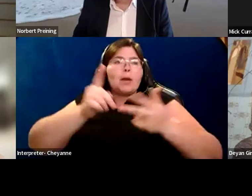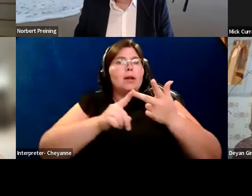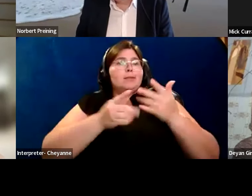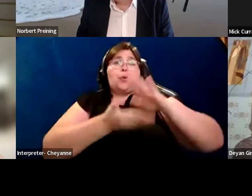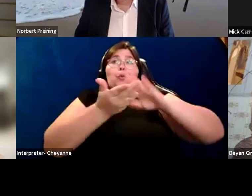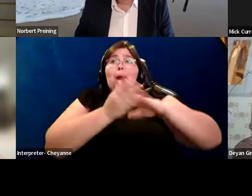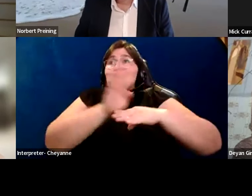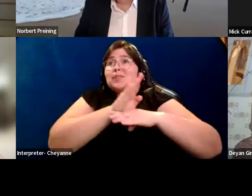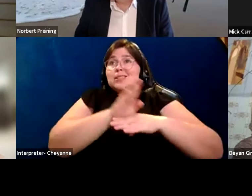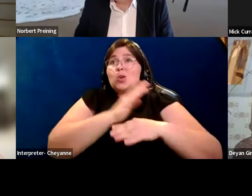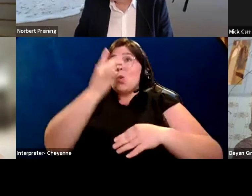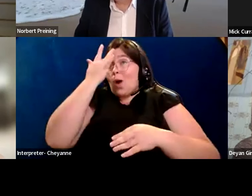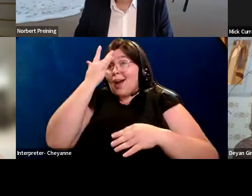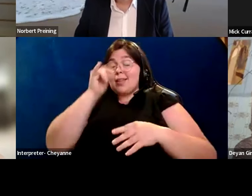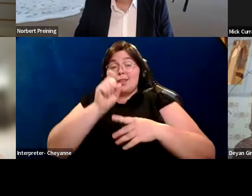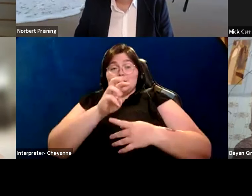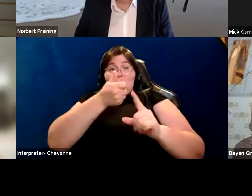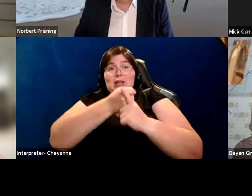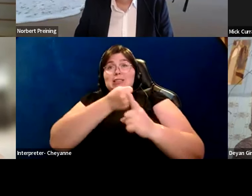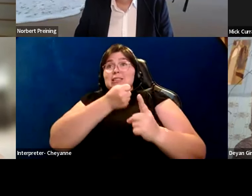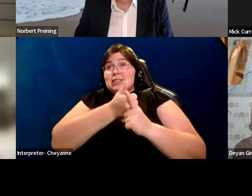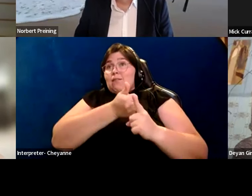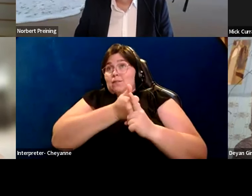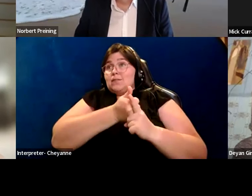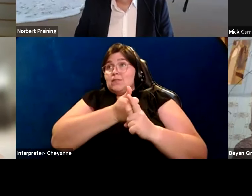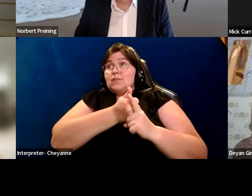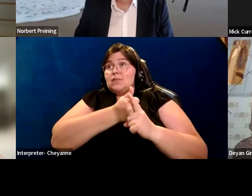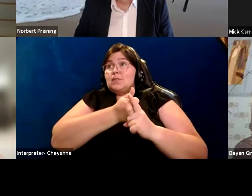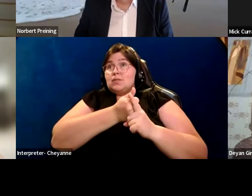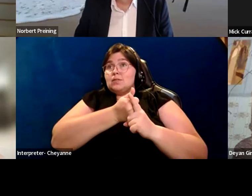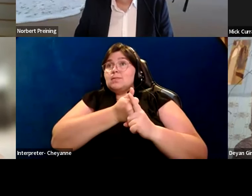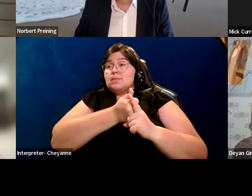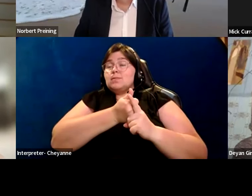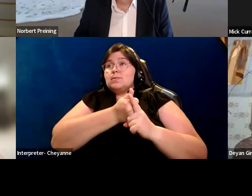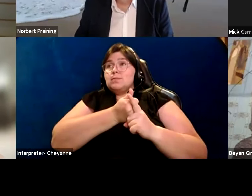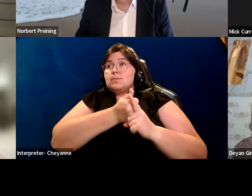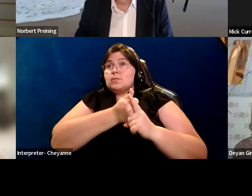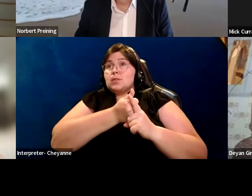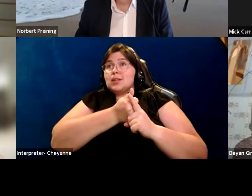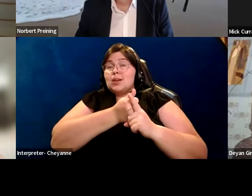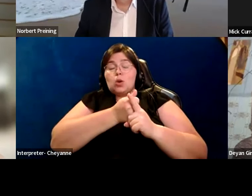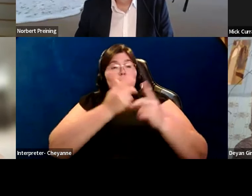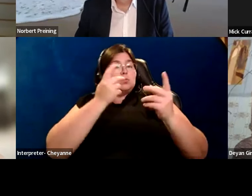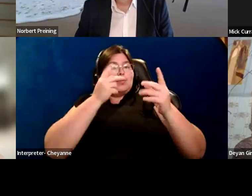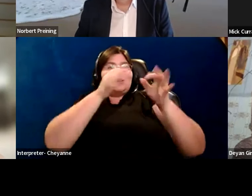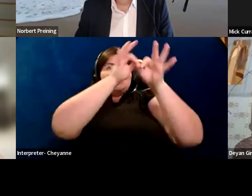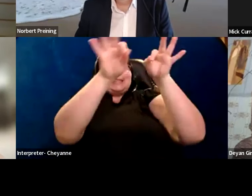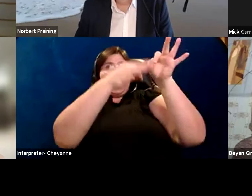Because the screen-reading software is essentially reading the text and other rich semantic information